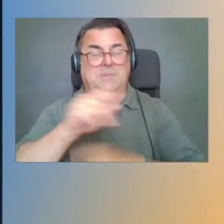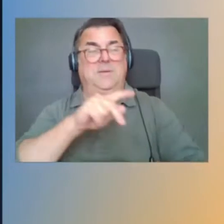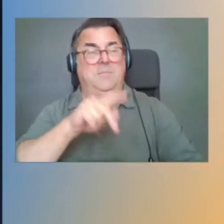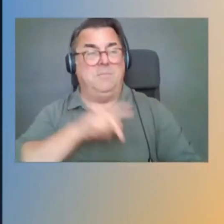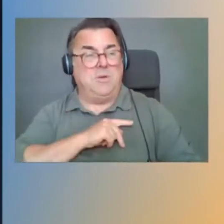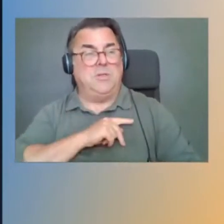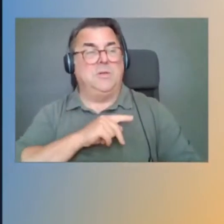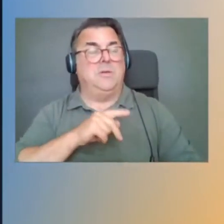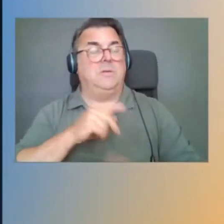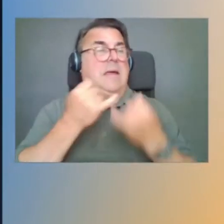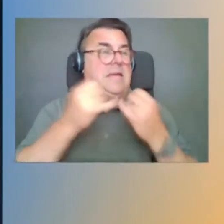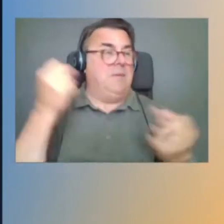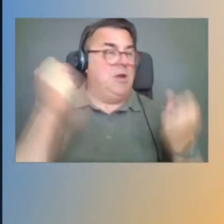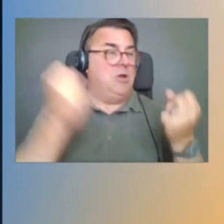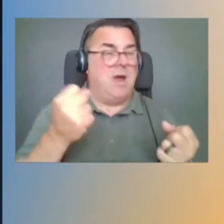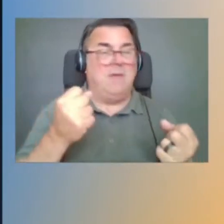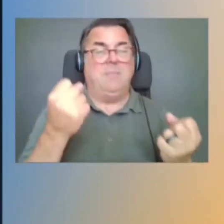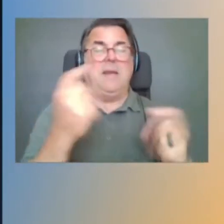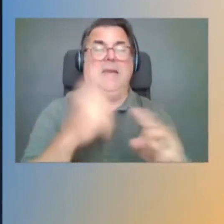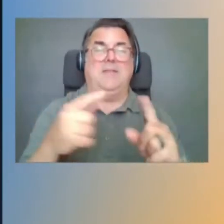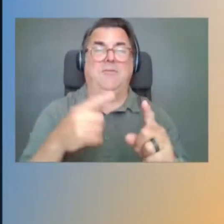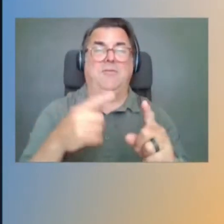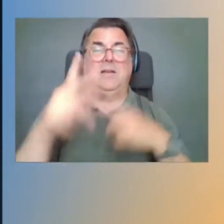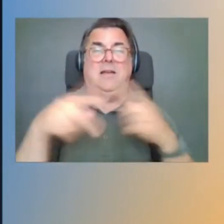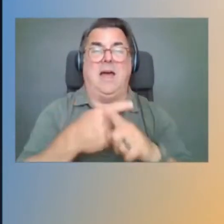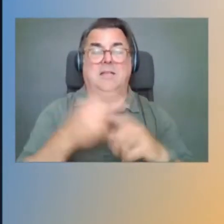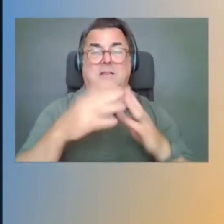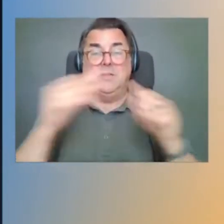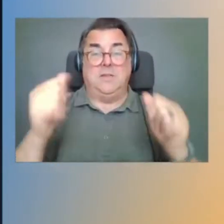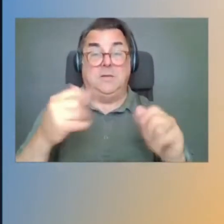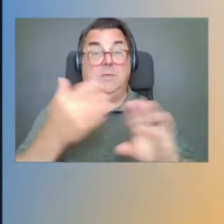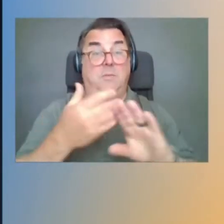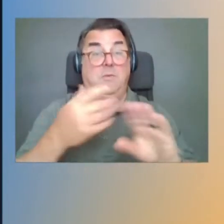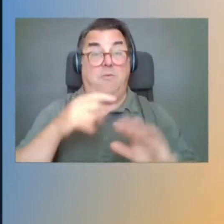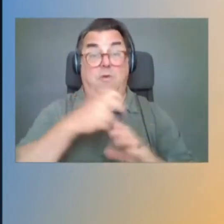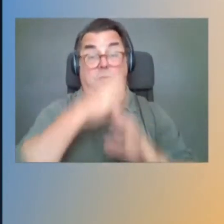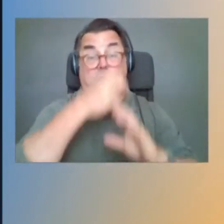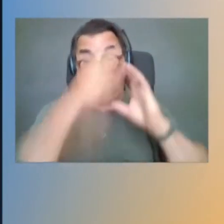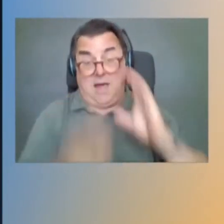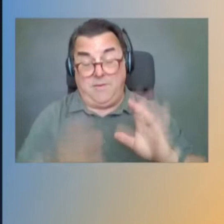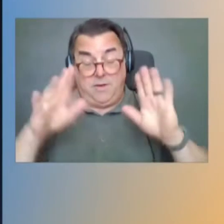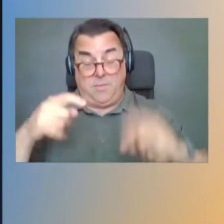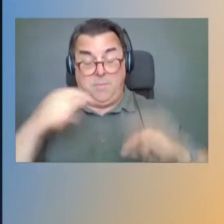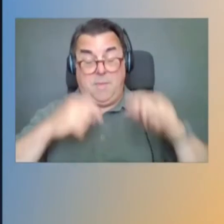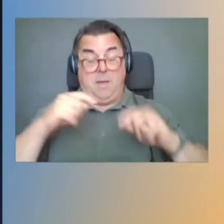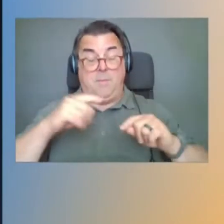And there are many more. But before we dive into the details, let's talk a little bit about what machine learning is.